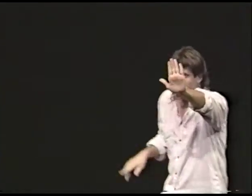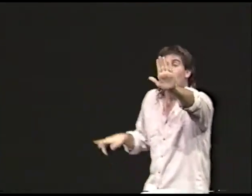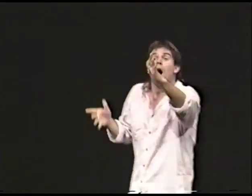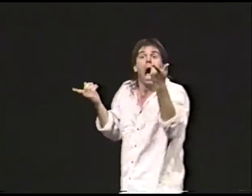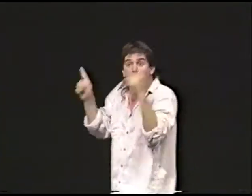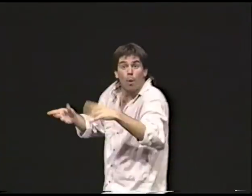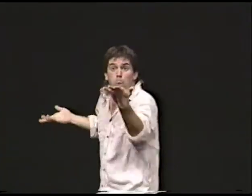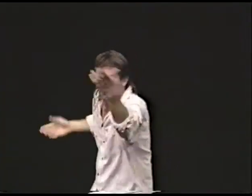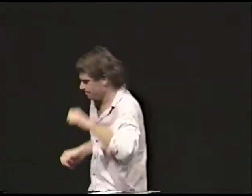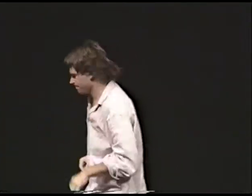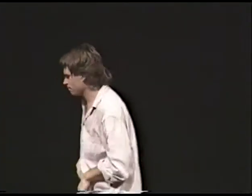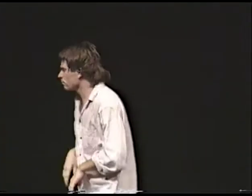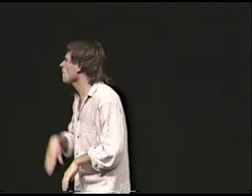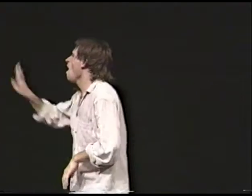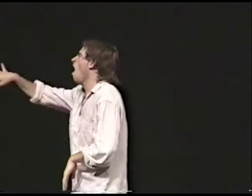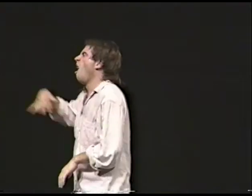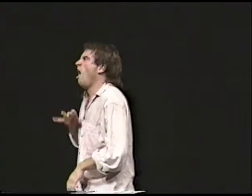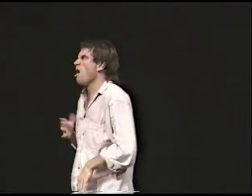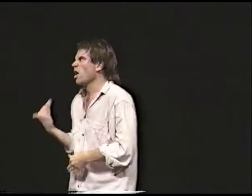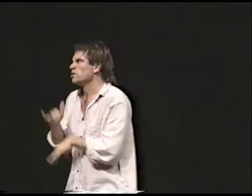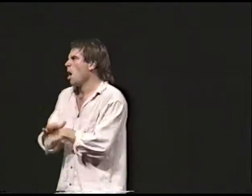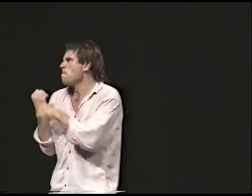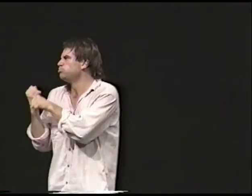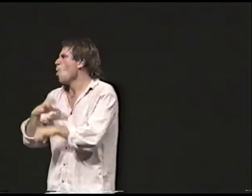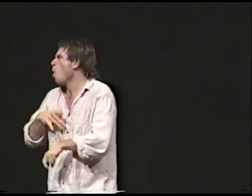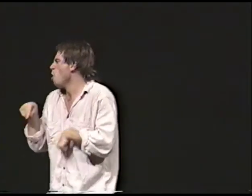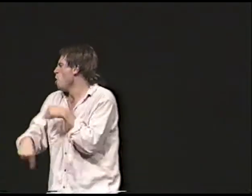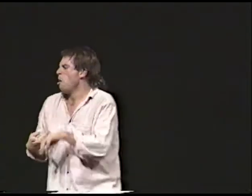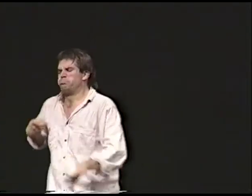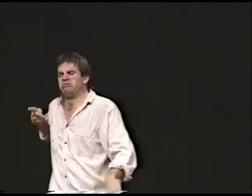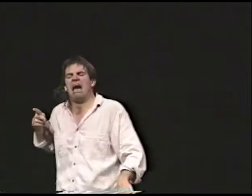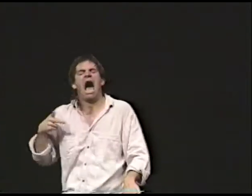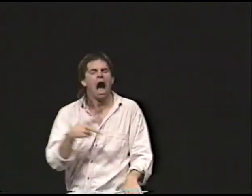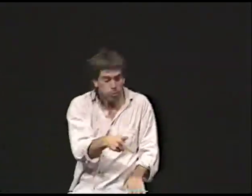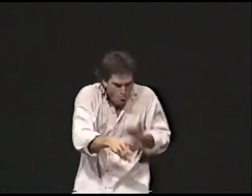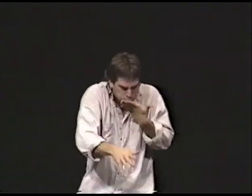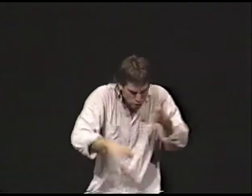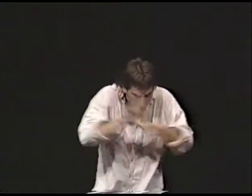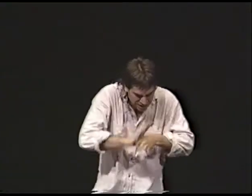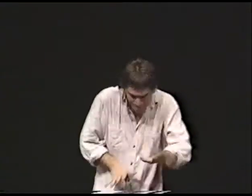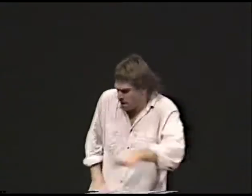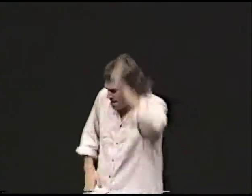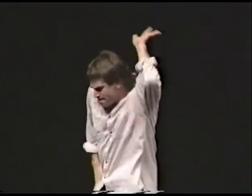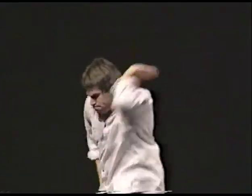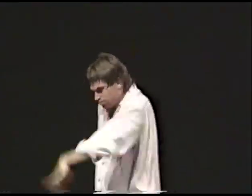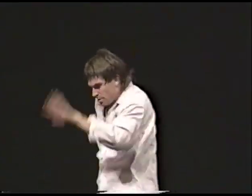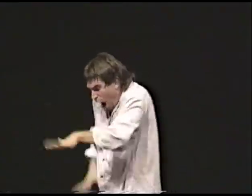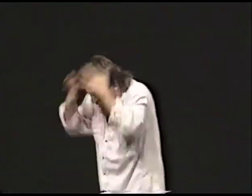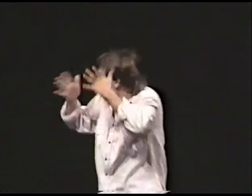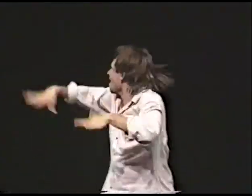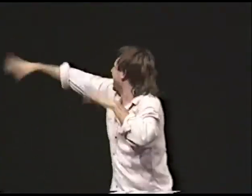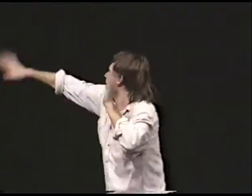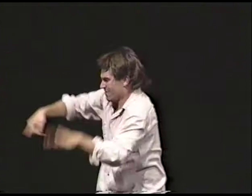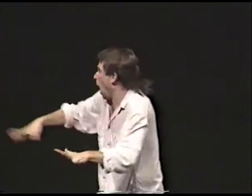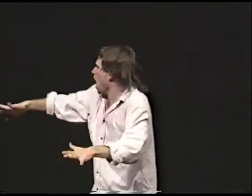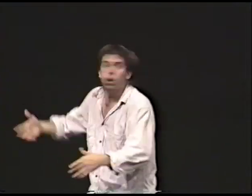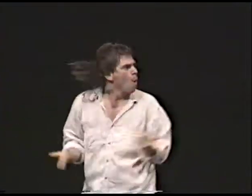This is what really happened he was talking to his friend. He said, did you see that baseball game last night? He was sliding into it. Oh, shit, I just pushed the button. You pushed the button?